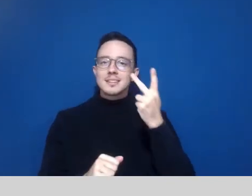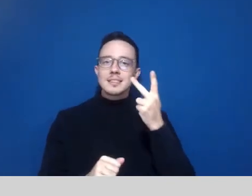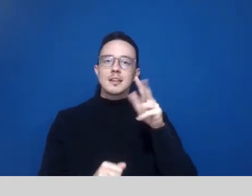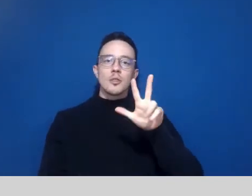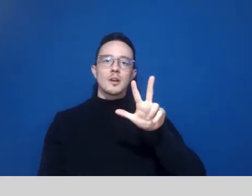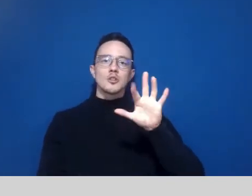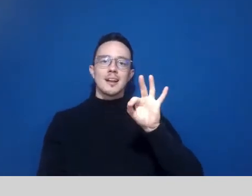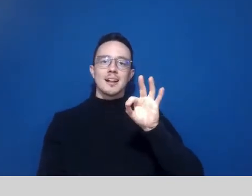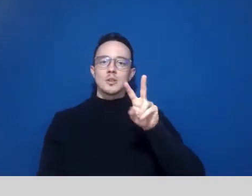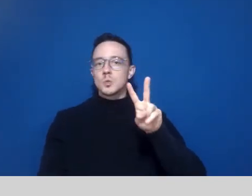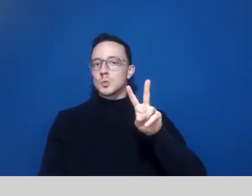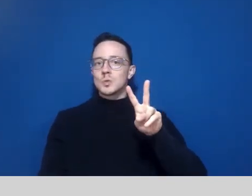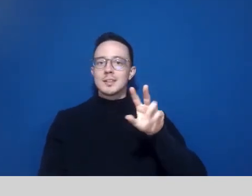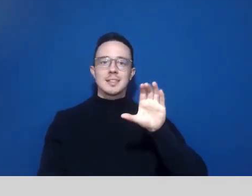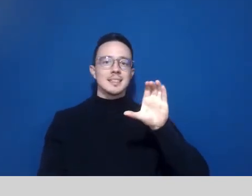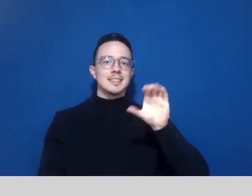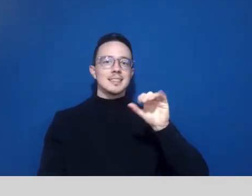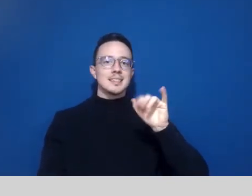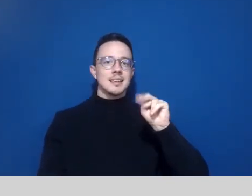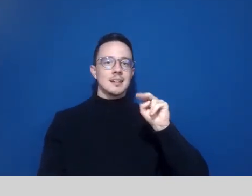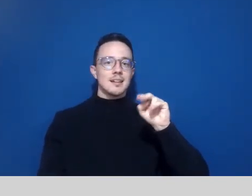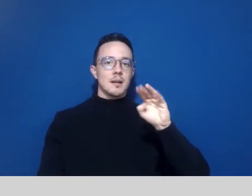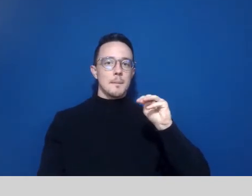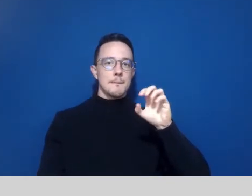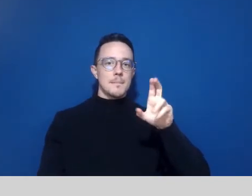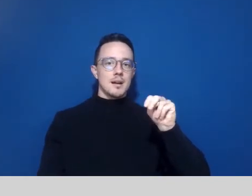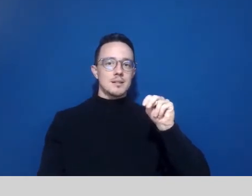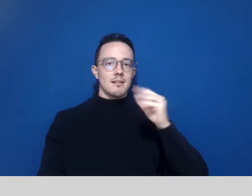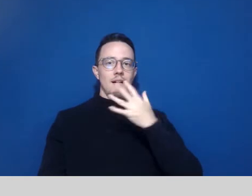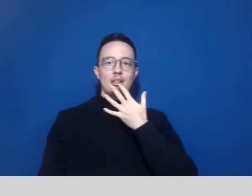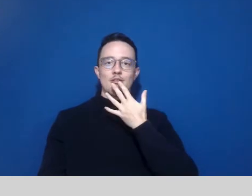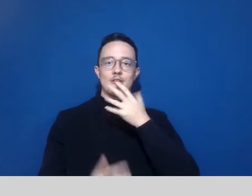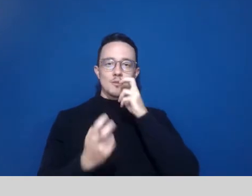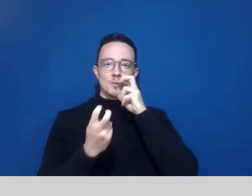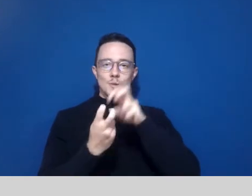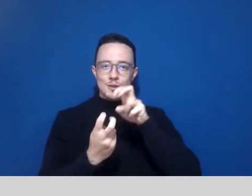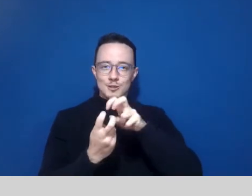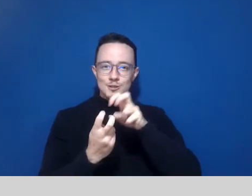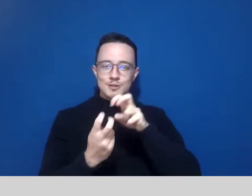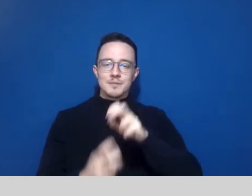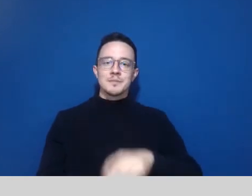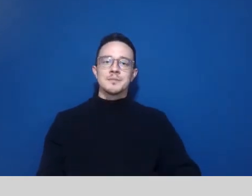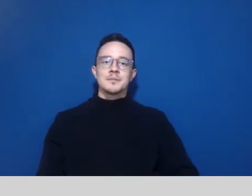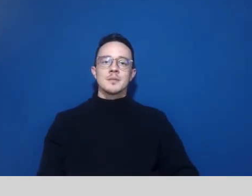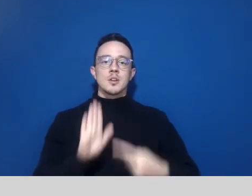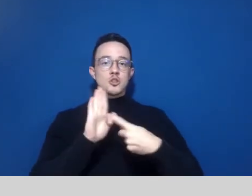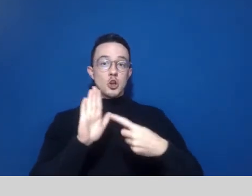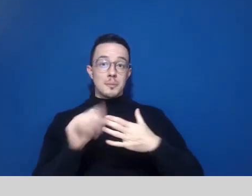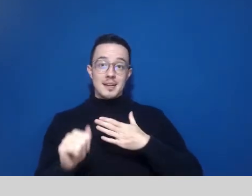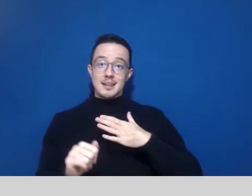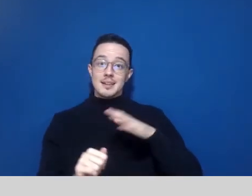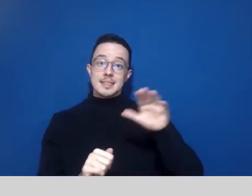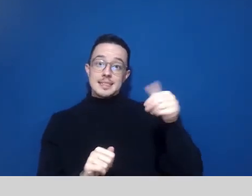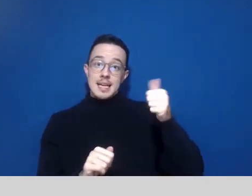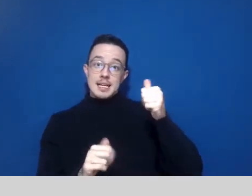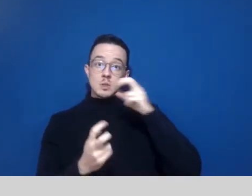let's see what the highlight fur colors are for those. Show me the 10 squirrels that are black and have cinnamon hair.